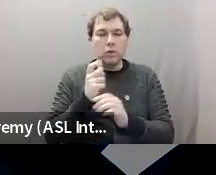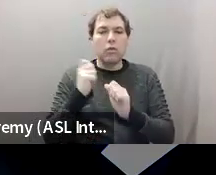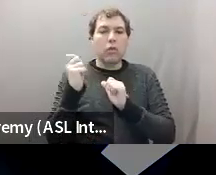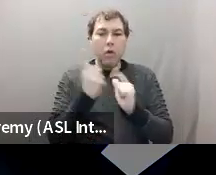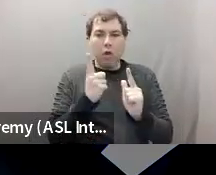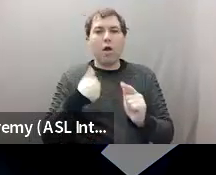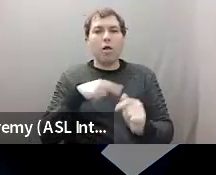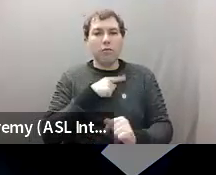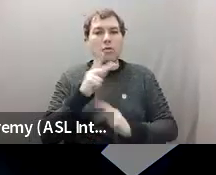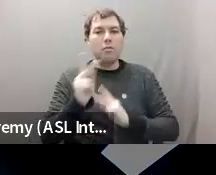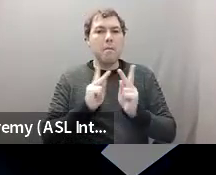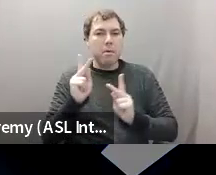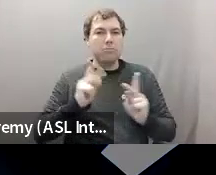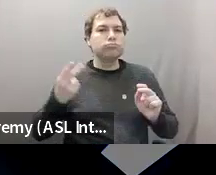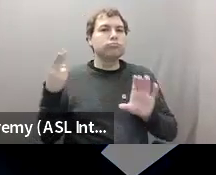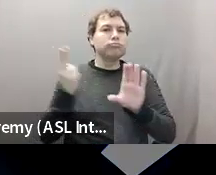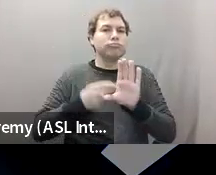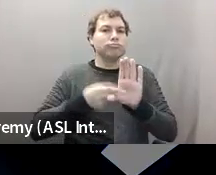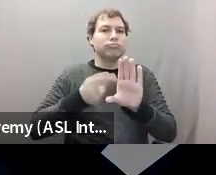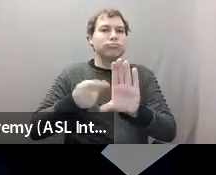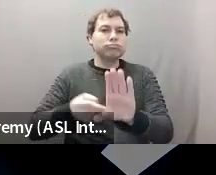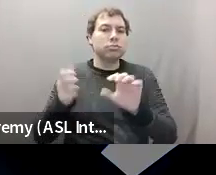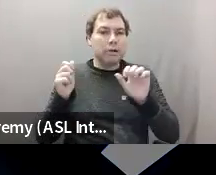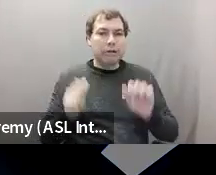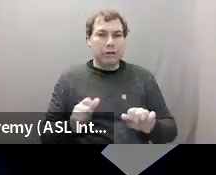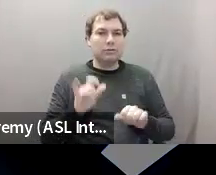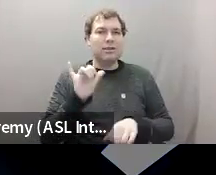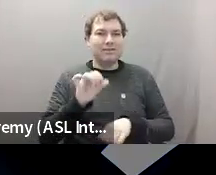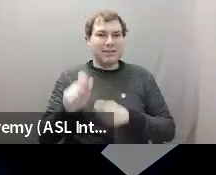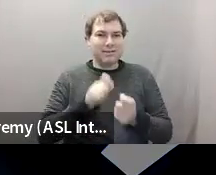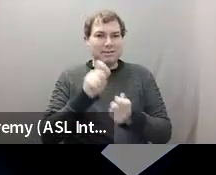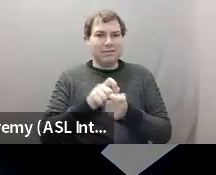Lynnie Downum-Hanzal: population can join on that day, and We